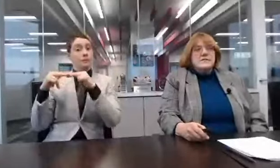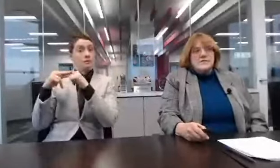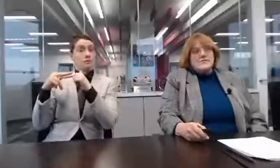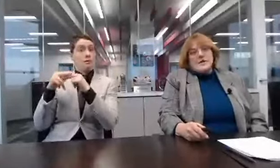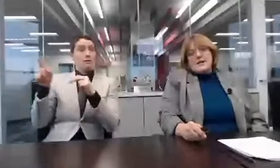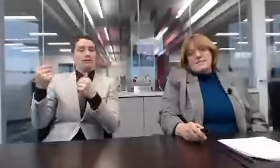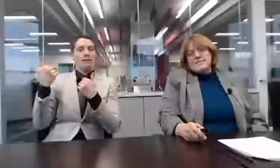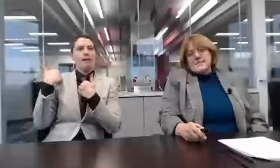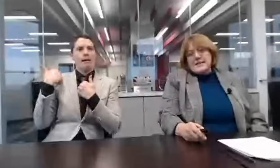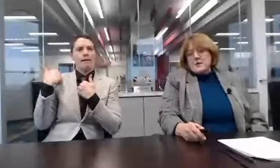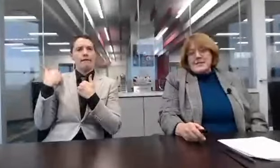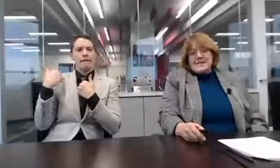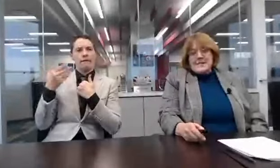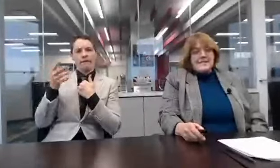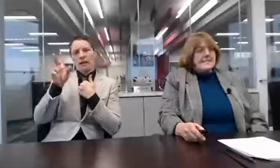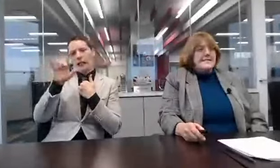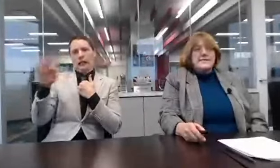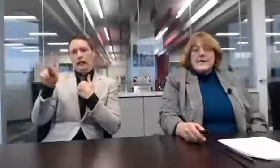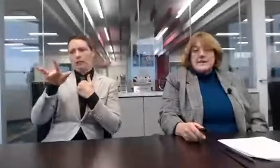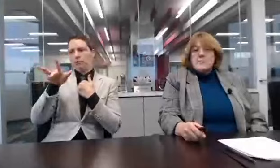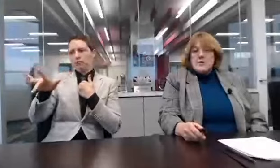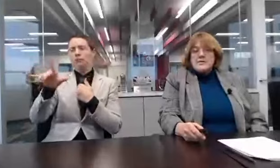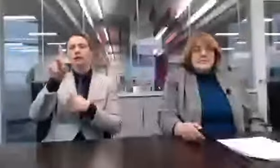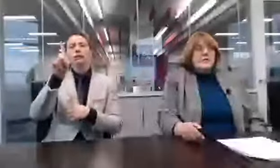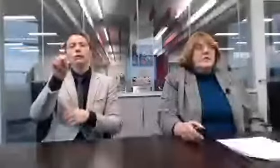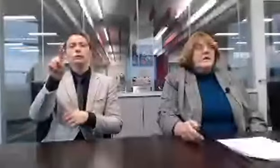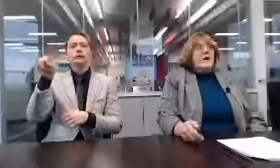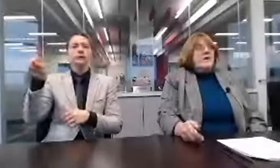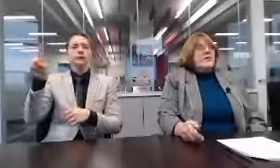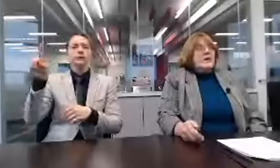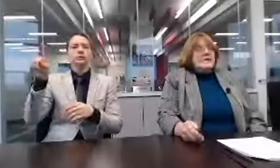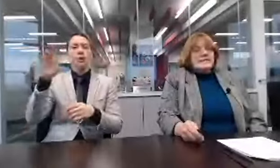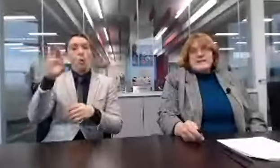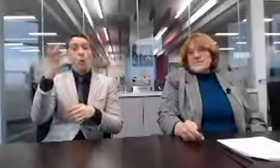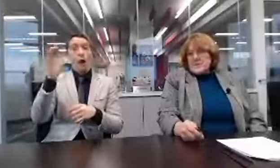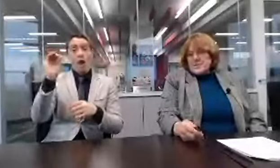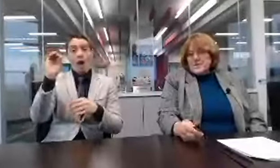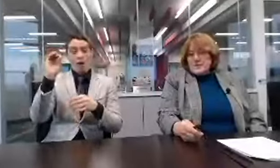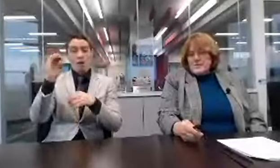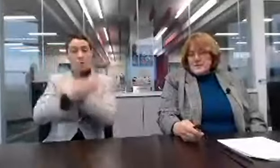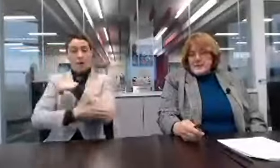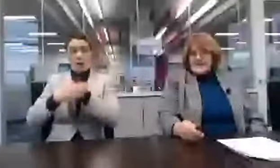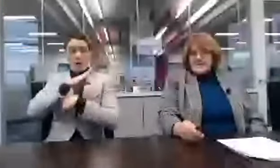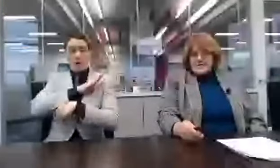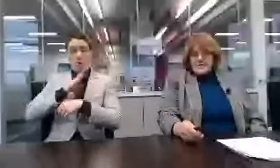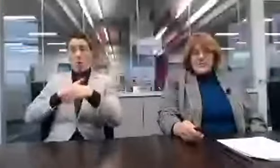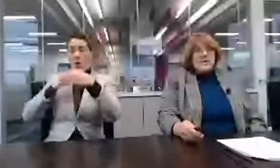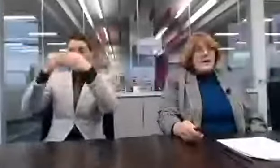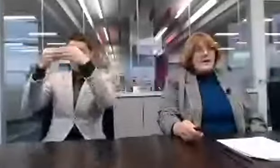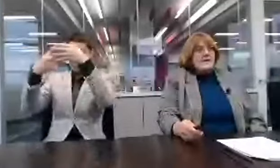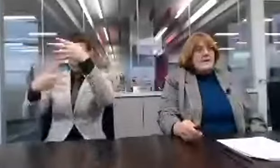to DODD's list of County Boards. So all the contact information that you would need to apply